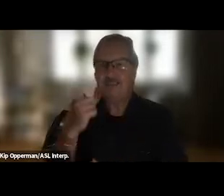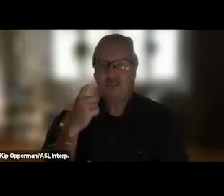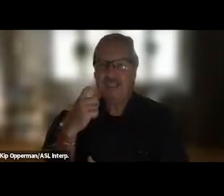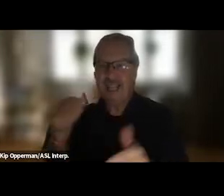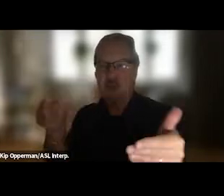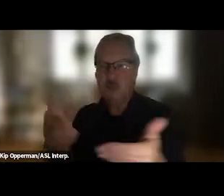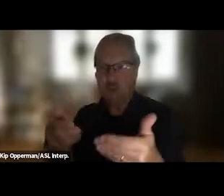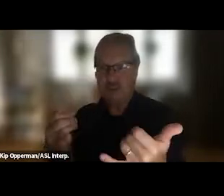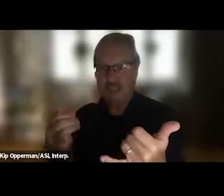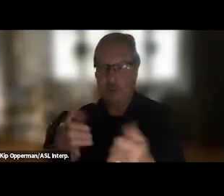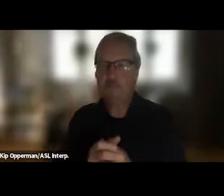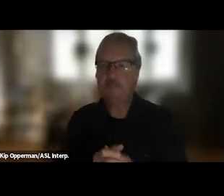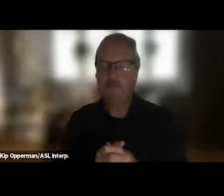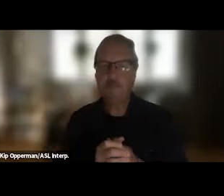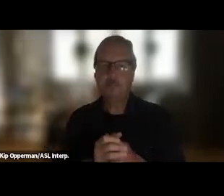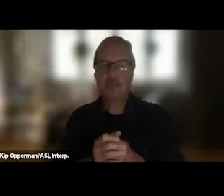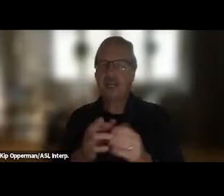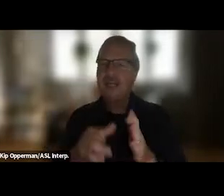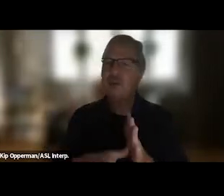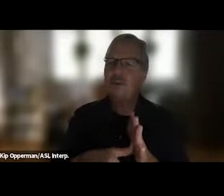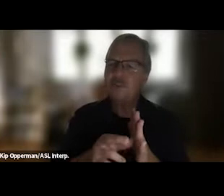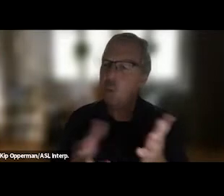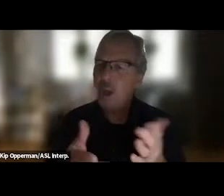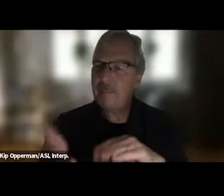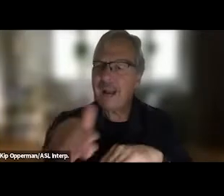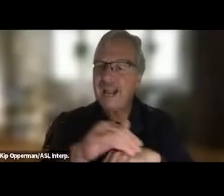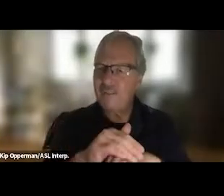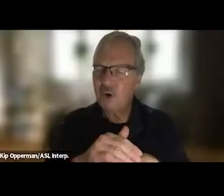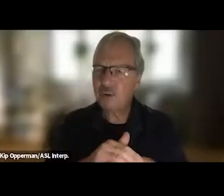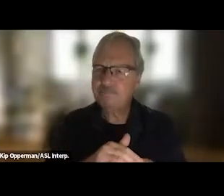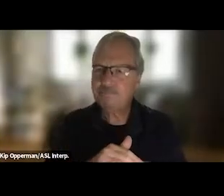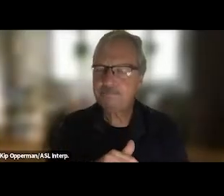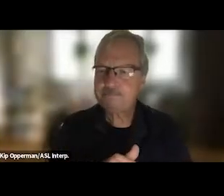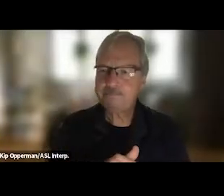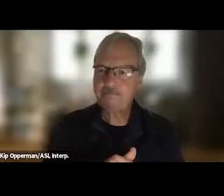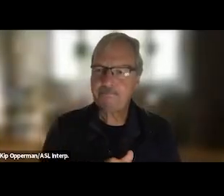So just to give an overview of what I'll be covering in this section.